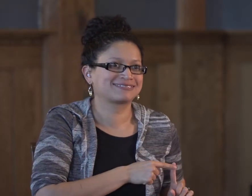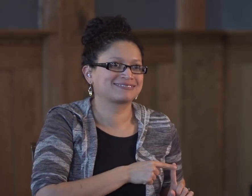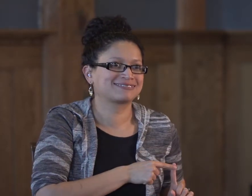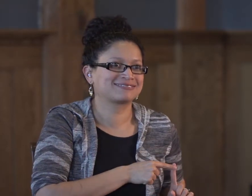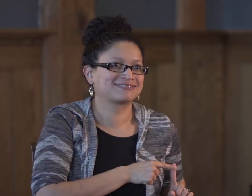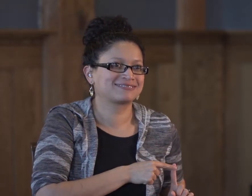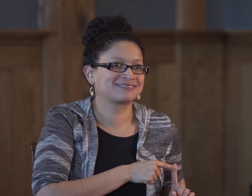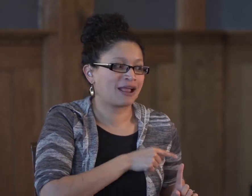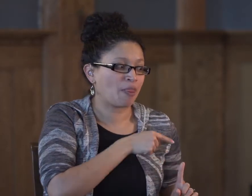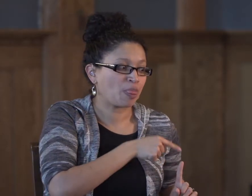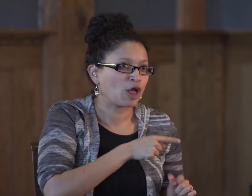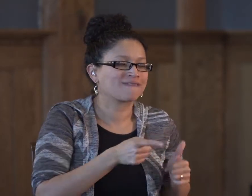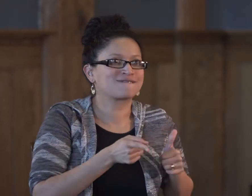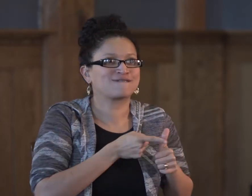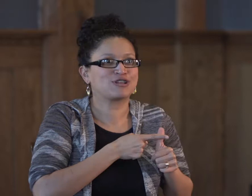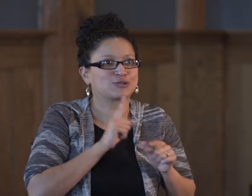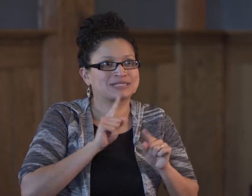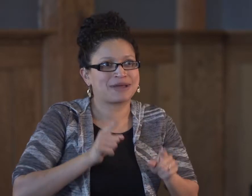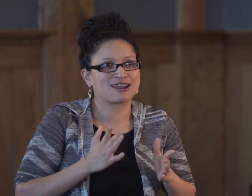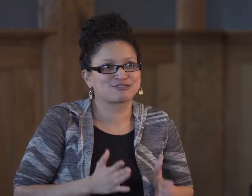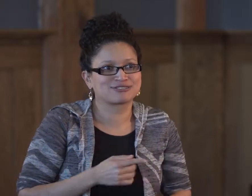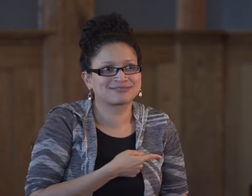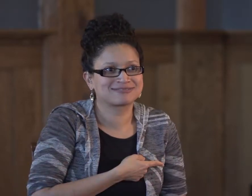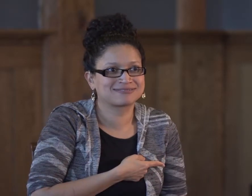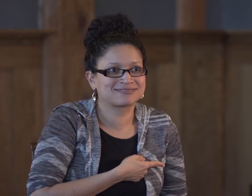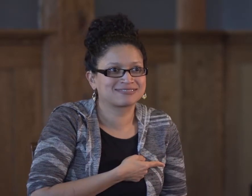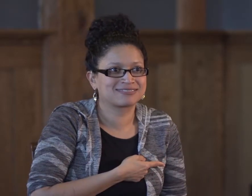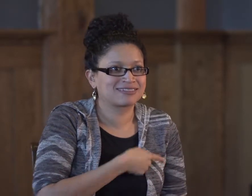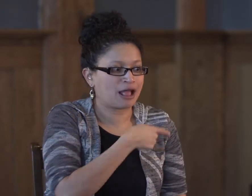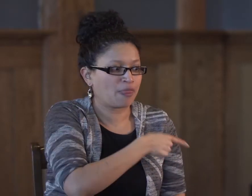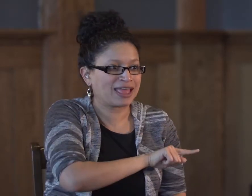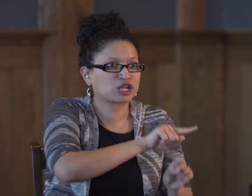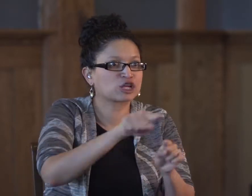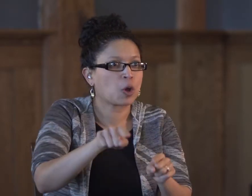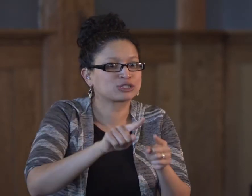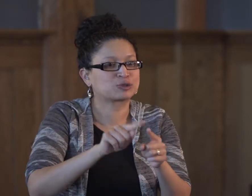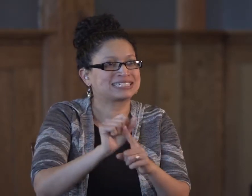I think working with law enforcement, they are the first responders, they are first on